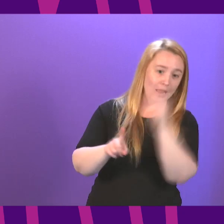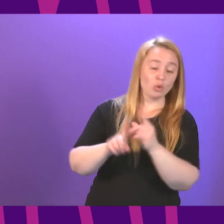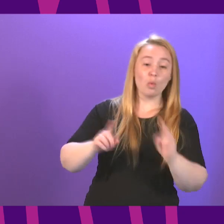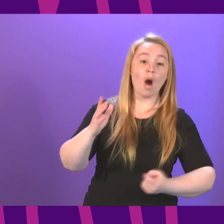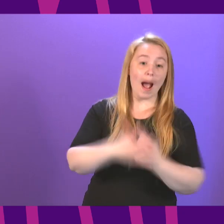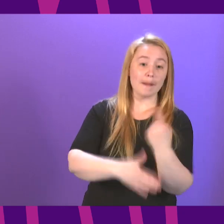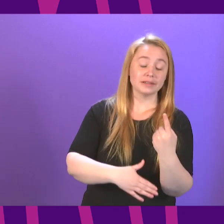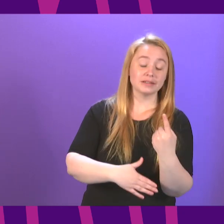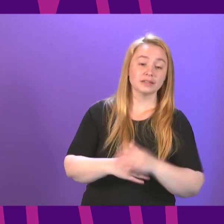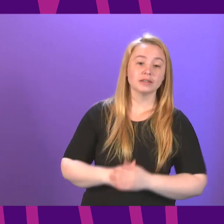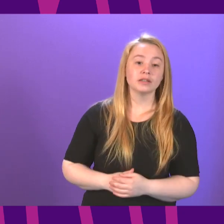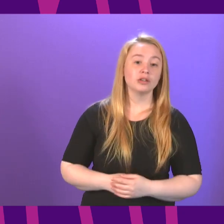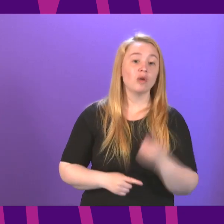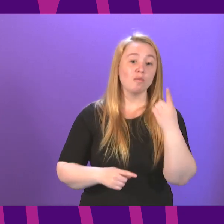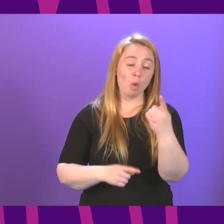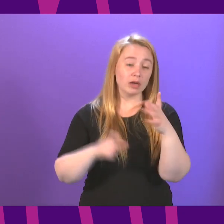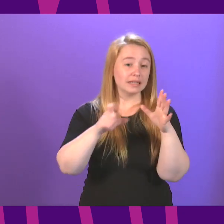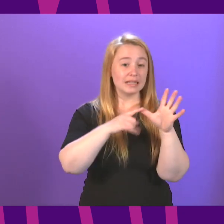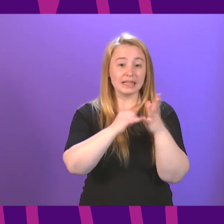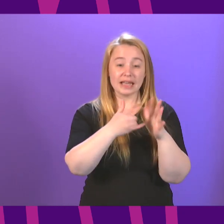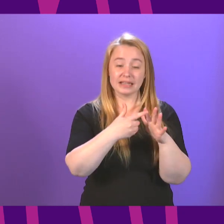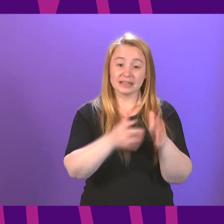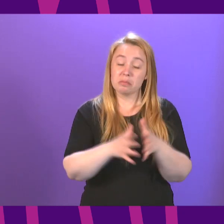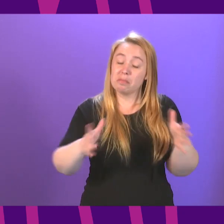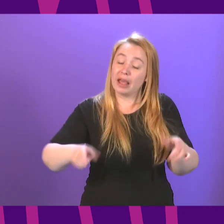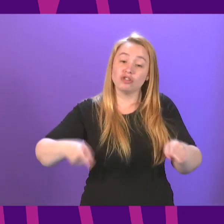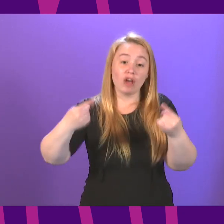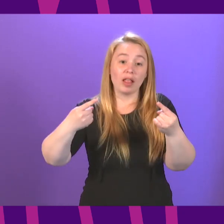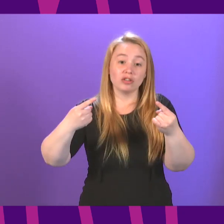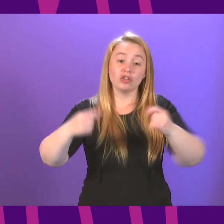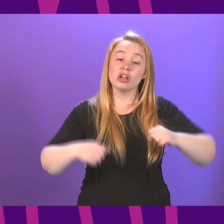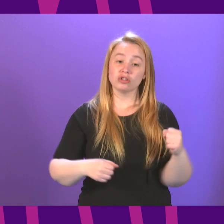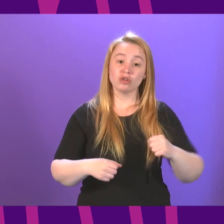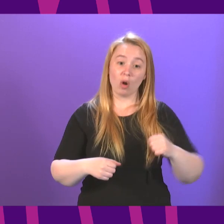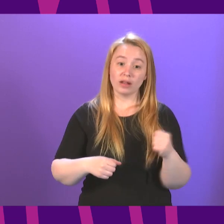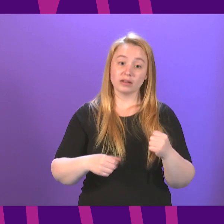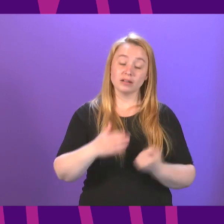This case is just one of the huge challenges that our country was facing even before Covid—there